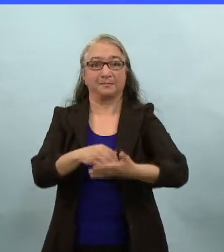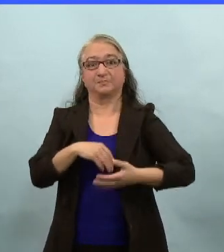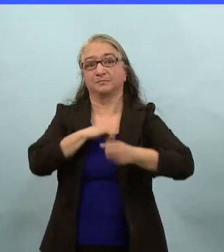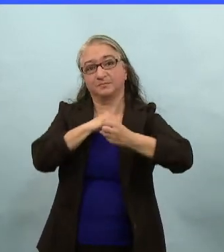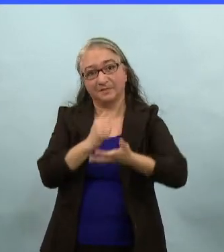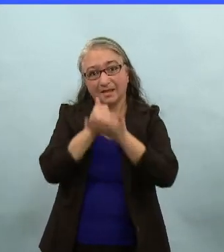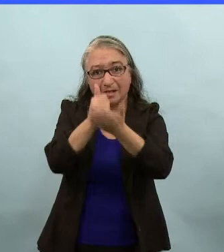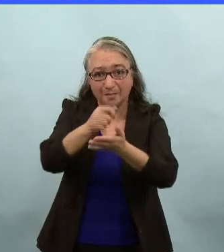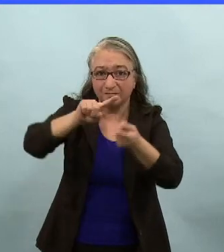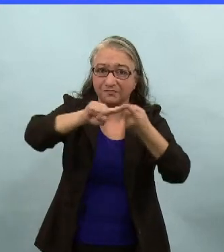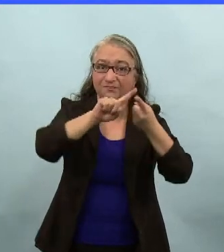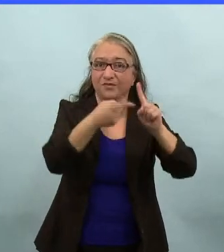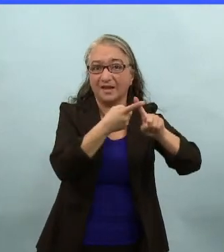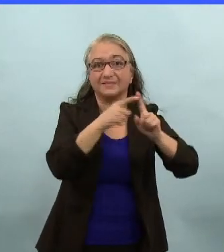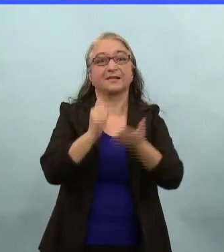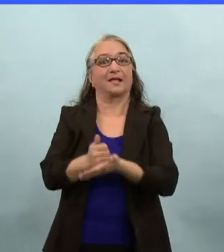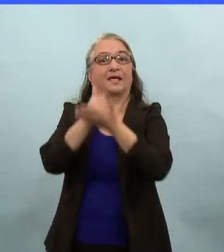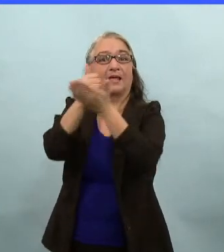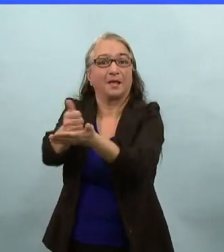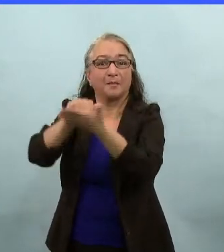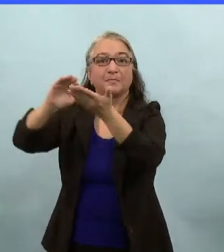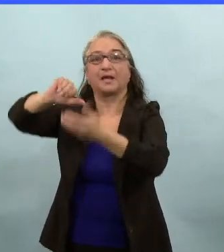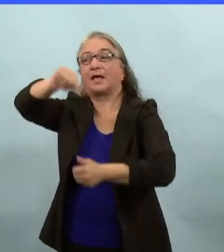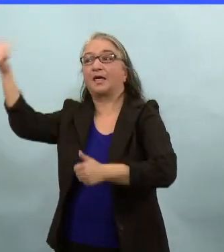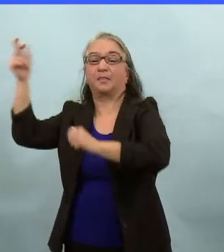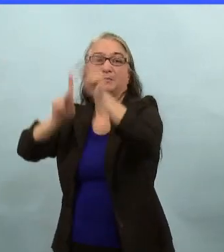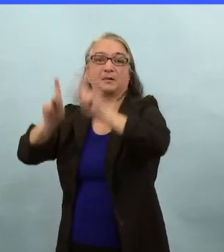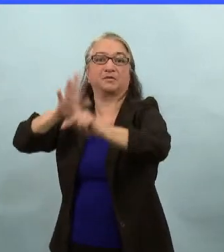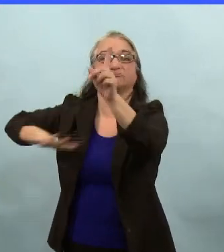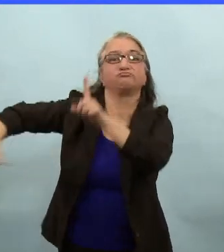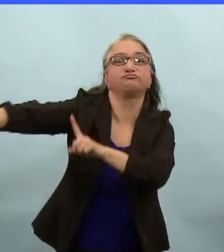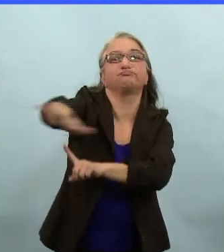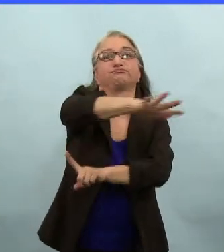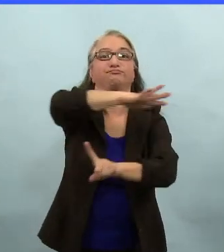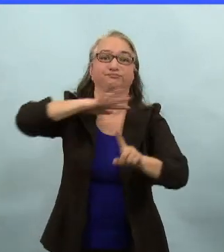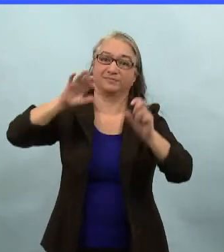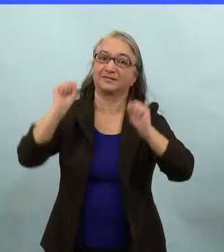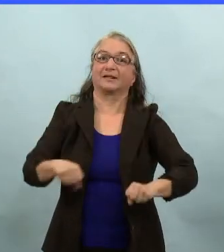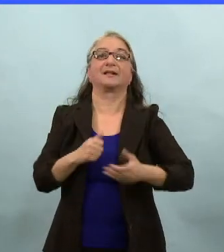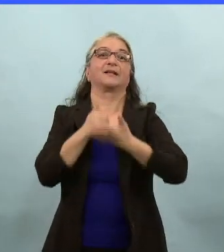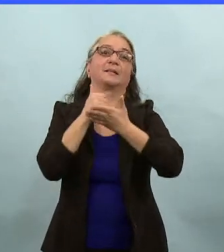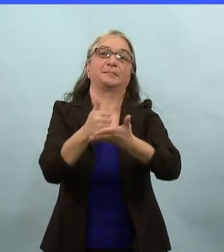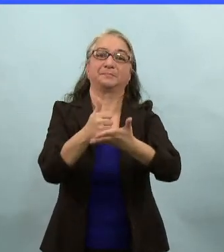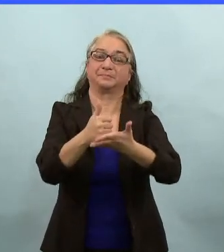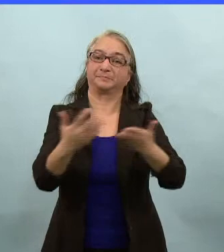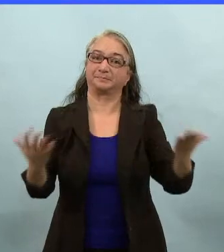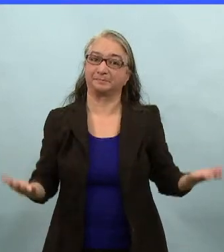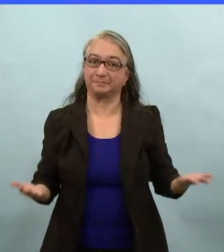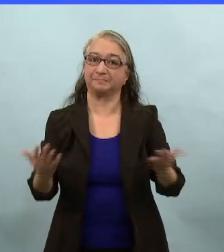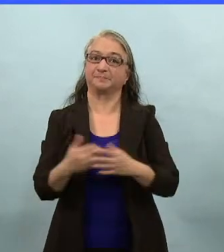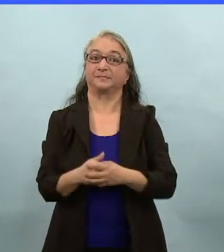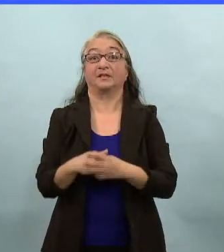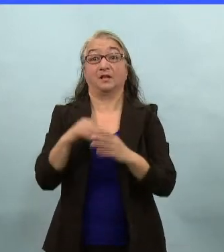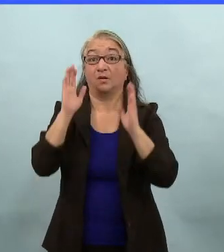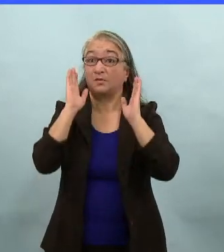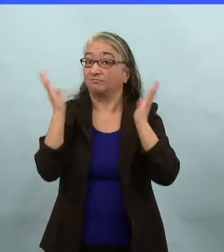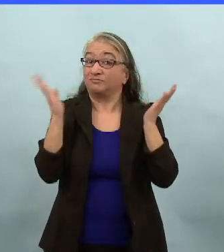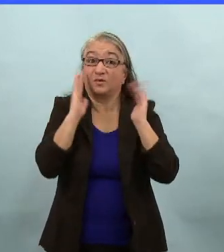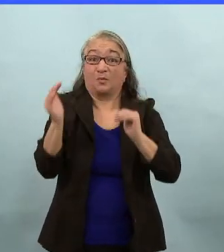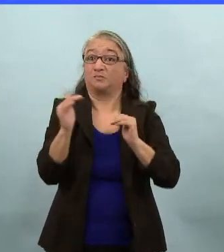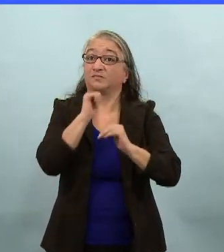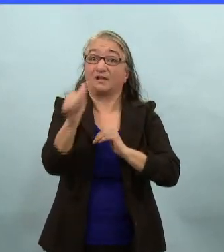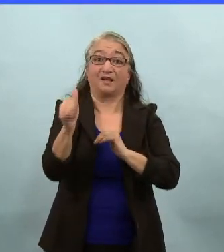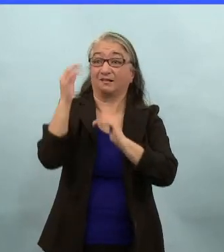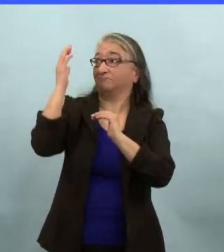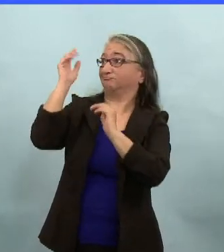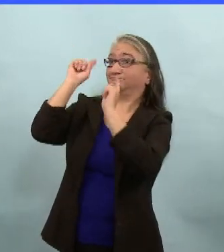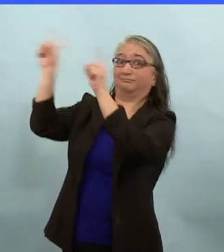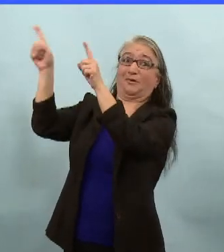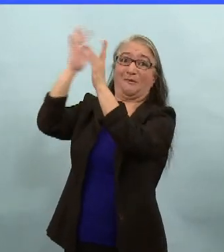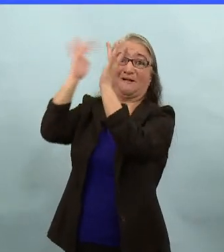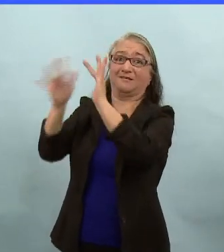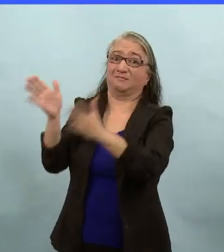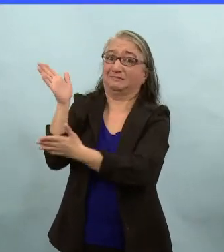and all manitobans and and and it's not by lining up in in the ers um we we want to just emphasize